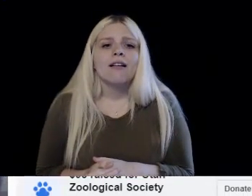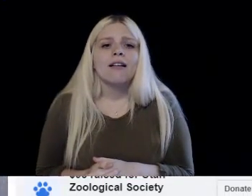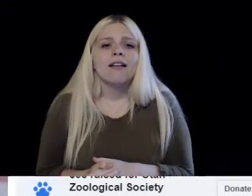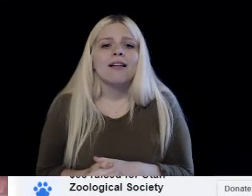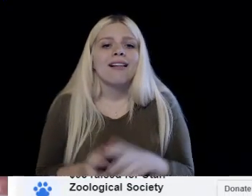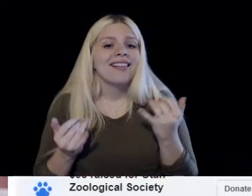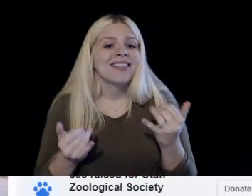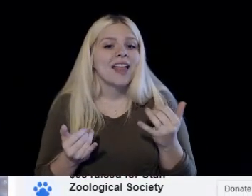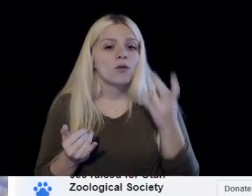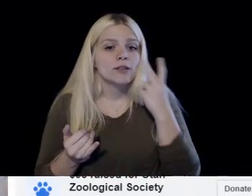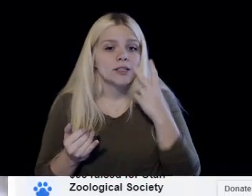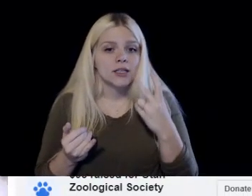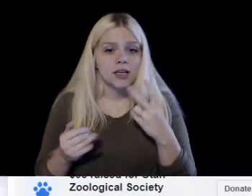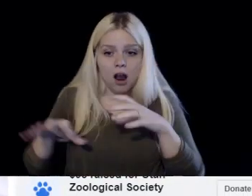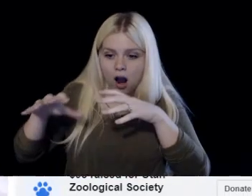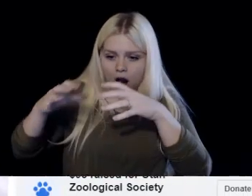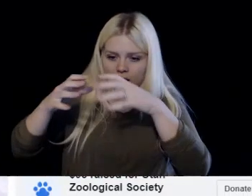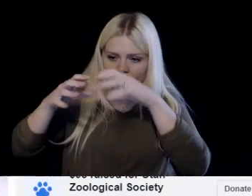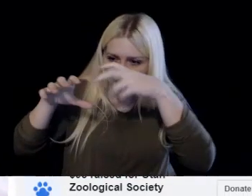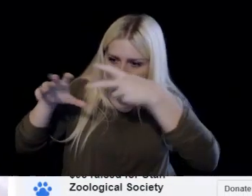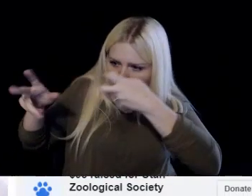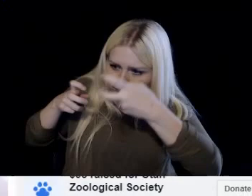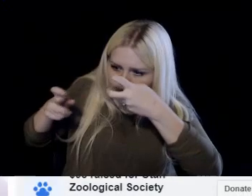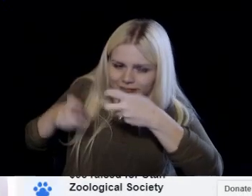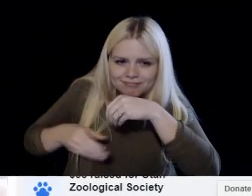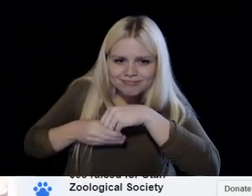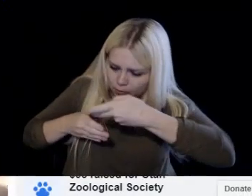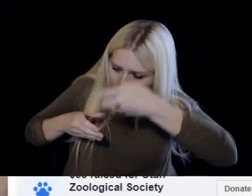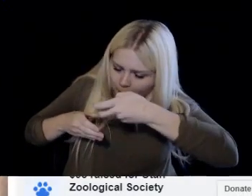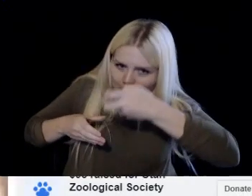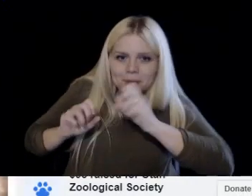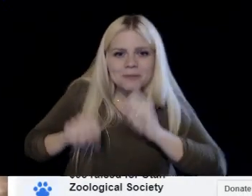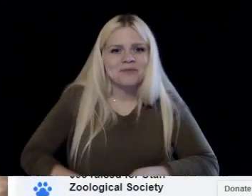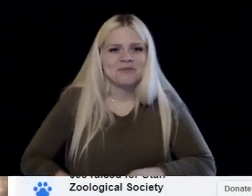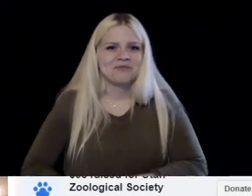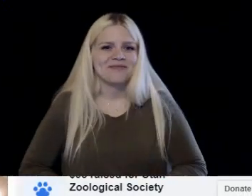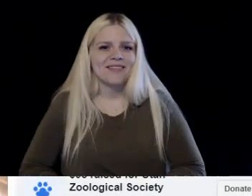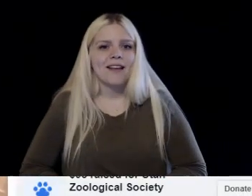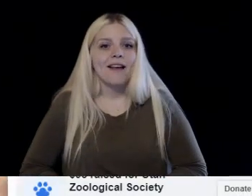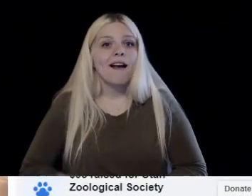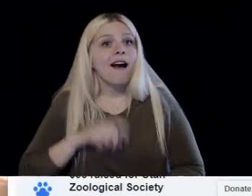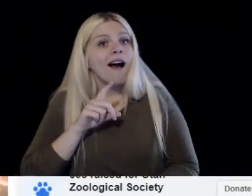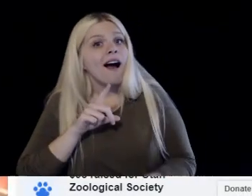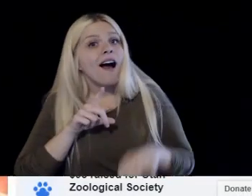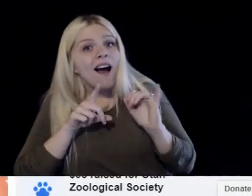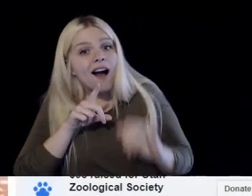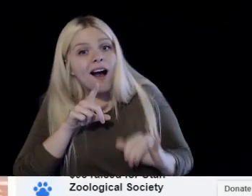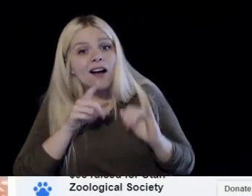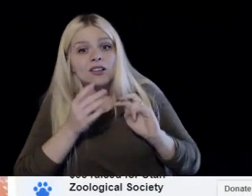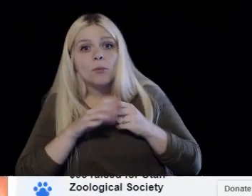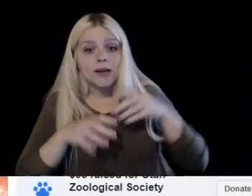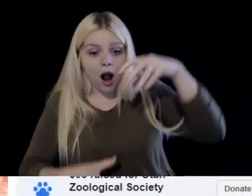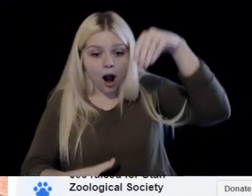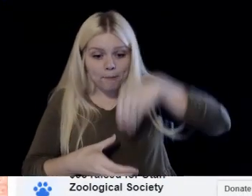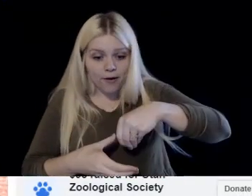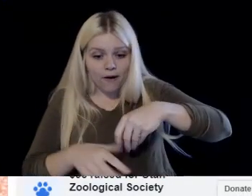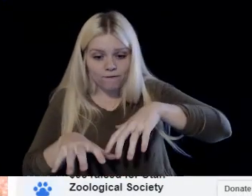essentially they can get those other snacks. Erica: Oh! So, you're gonna freeze the whole thing. Okay.